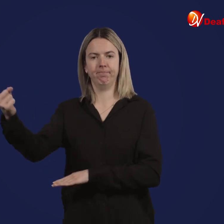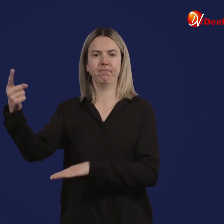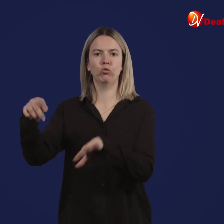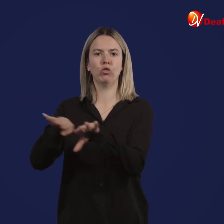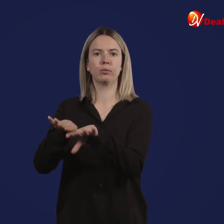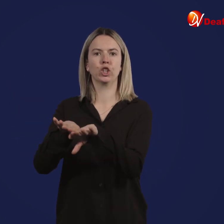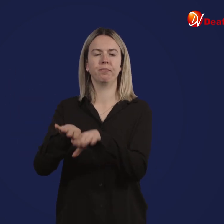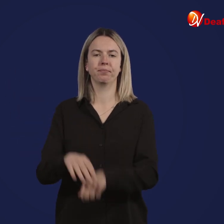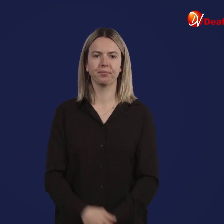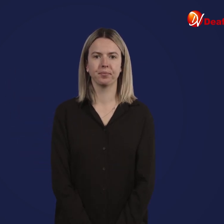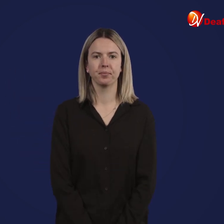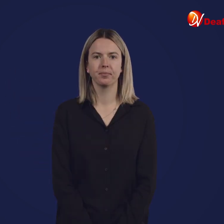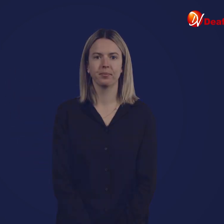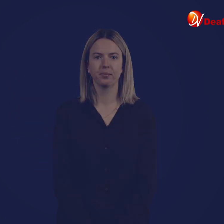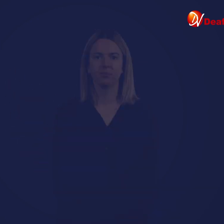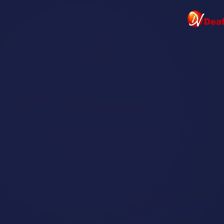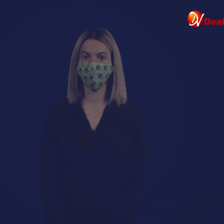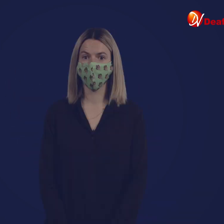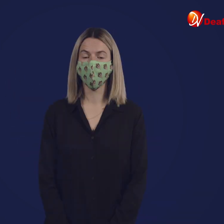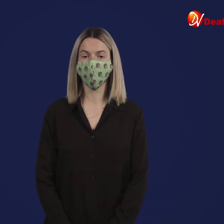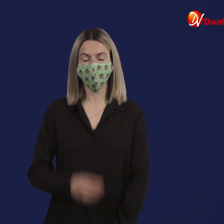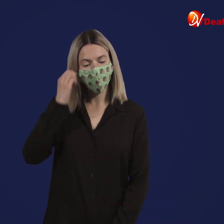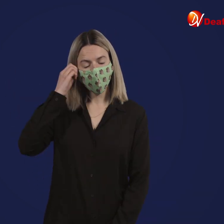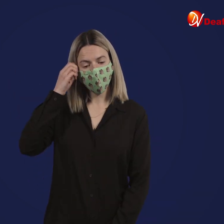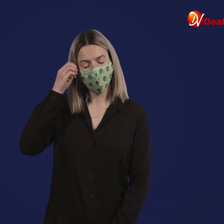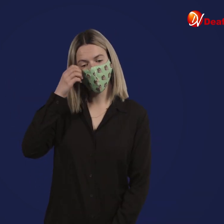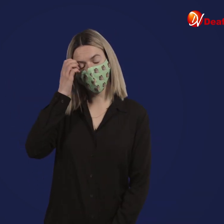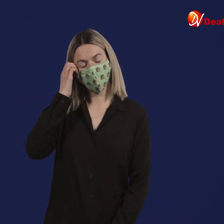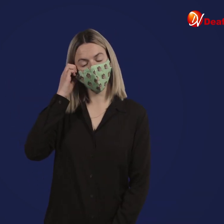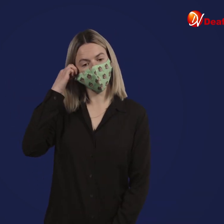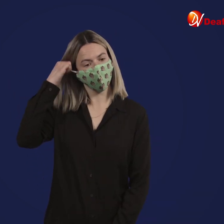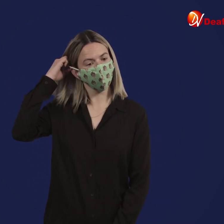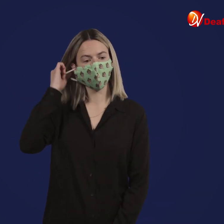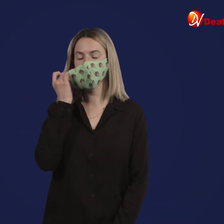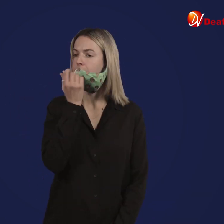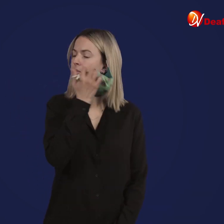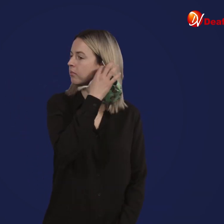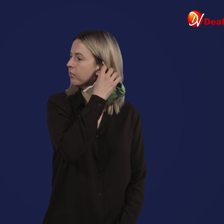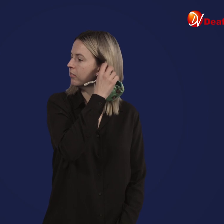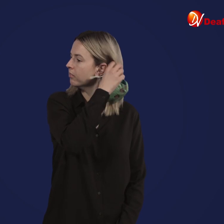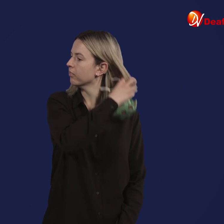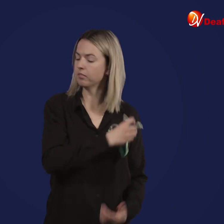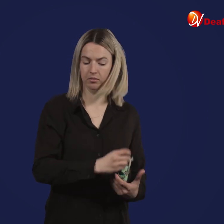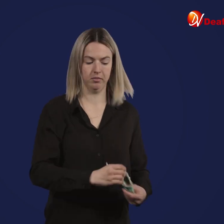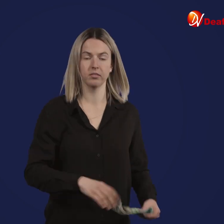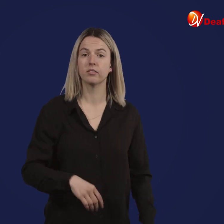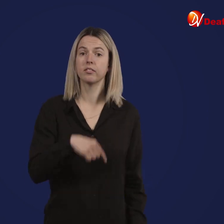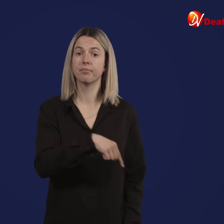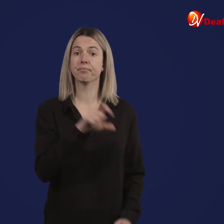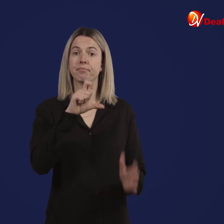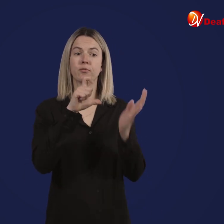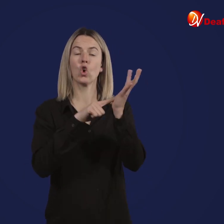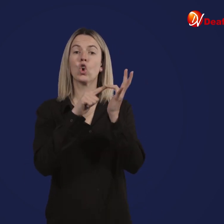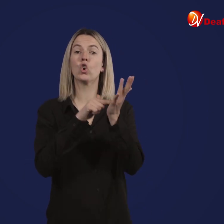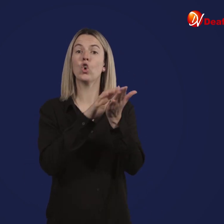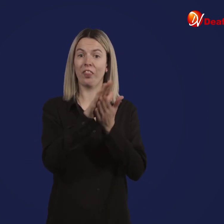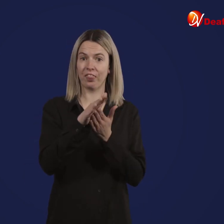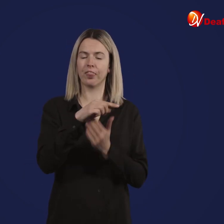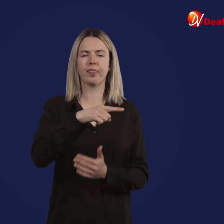Cloth face masks are reusable but must washed after every use. Make sure it’s dry before can use again.